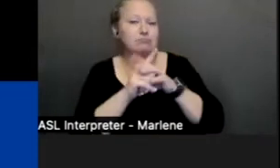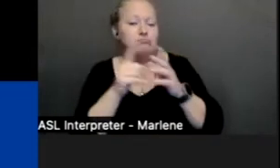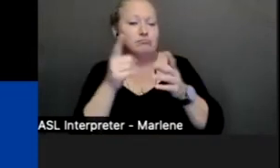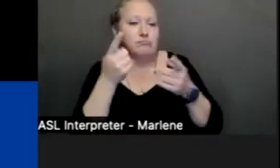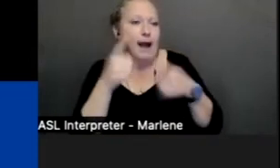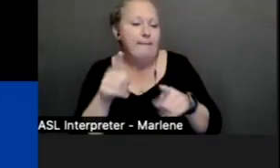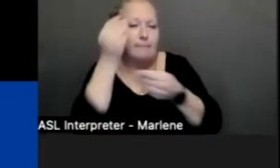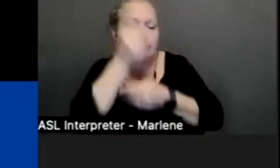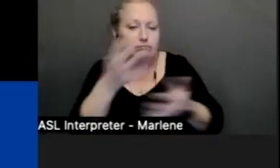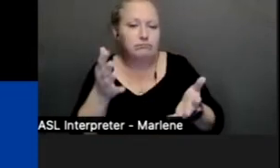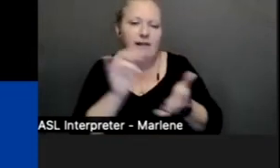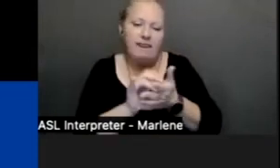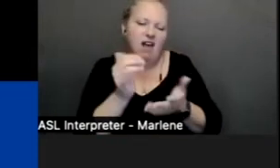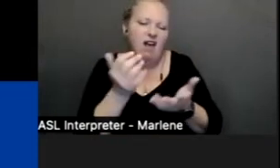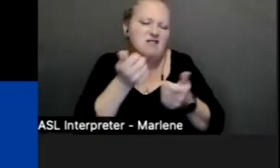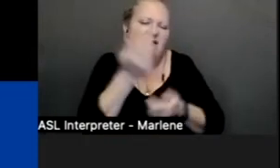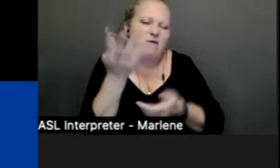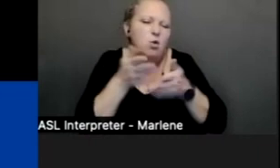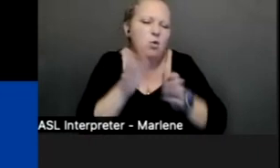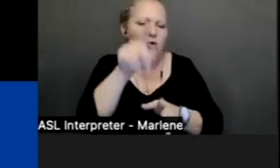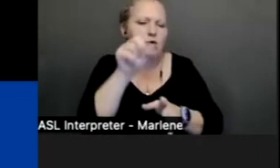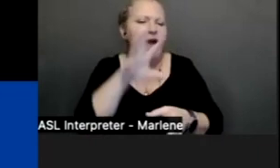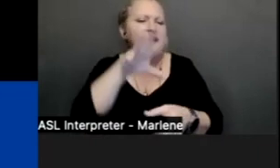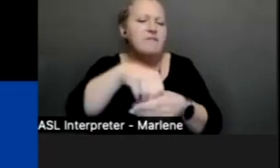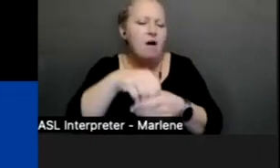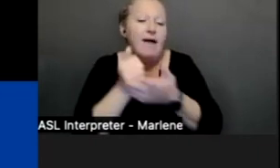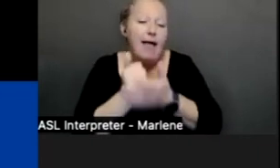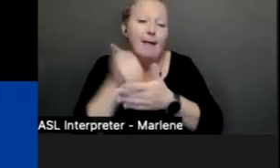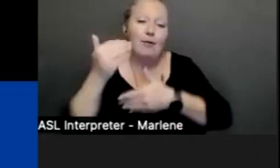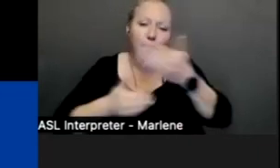the ways that you can get involved and and help this proces move forward and have your voice be